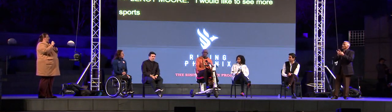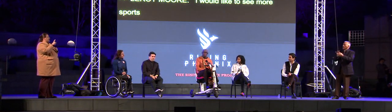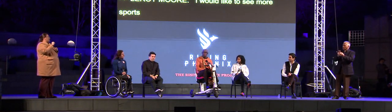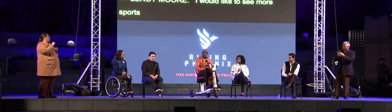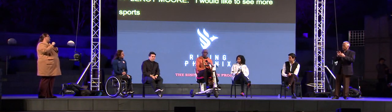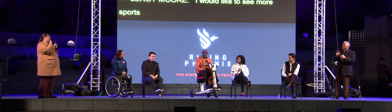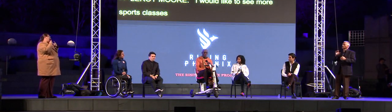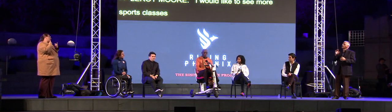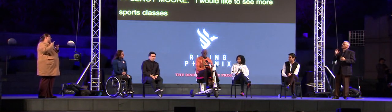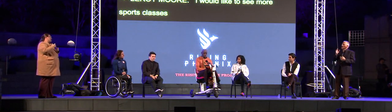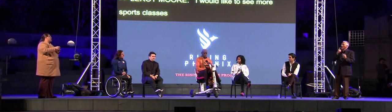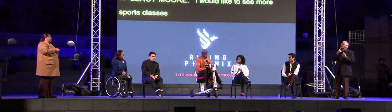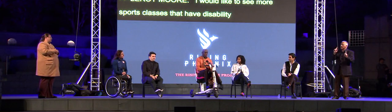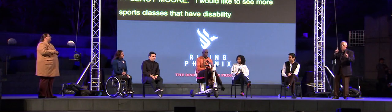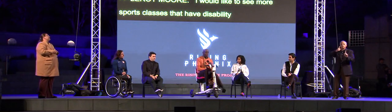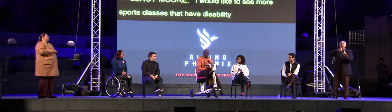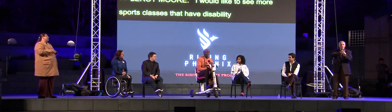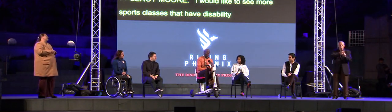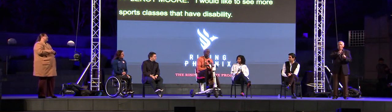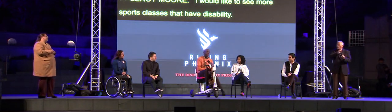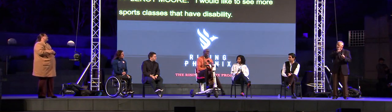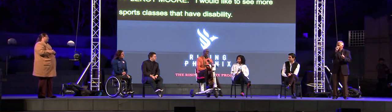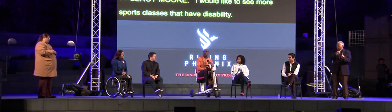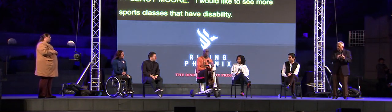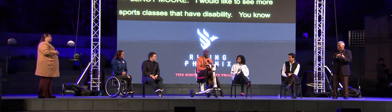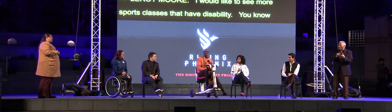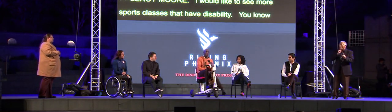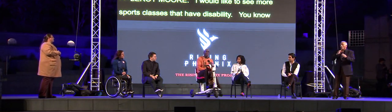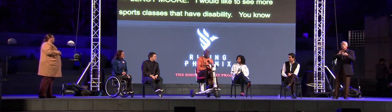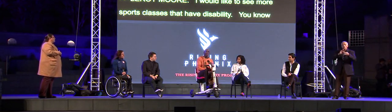We talk about diversity inclusion,